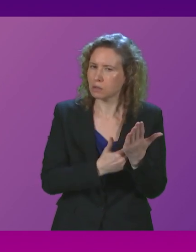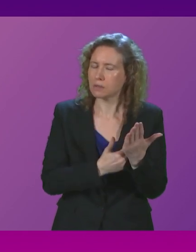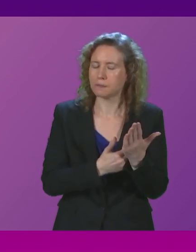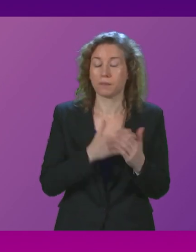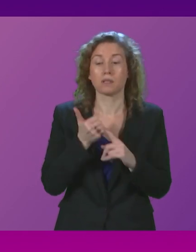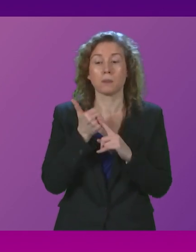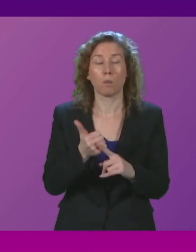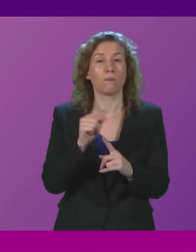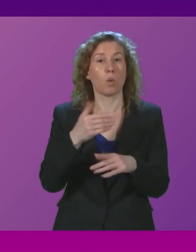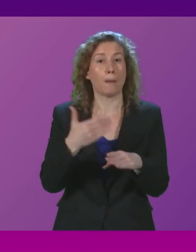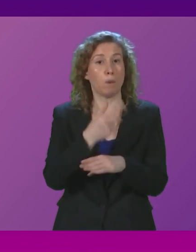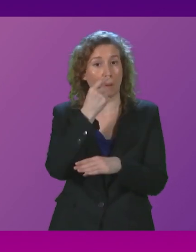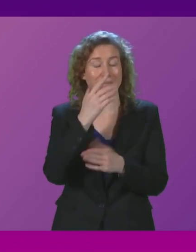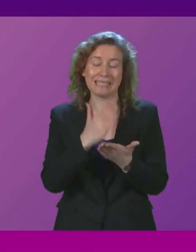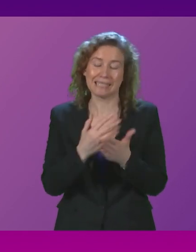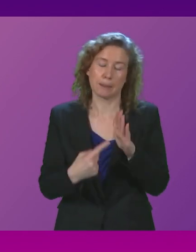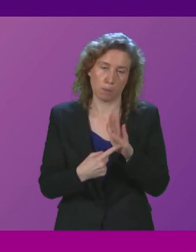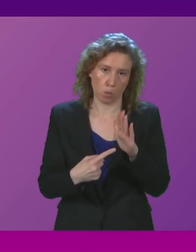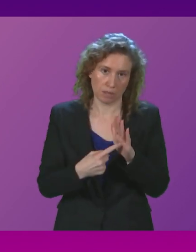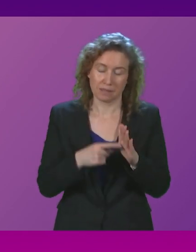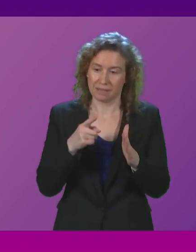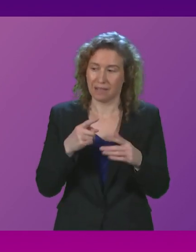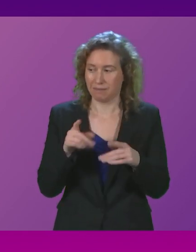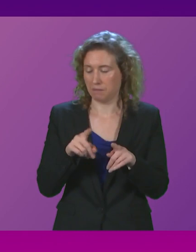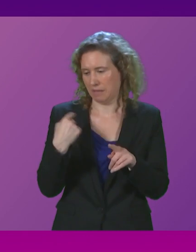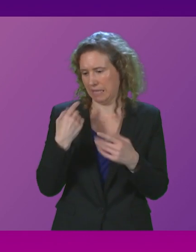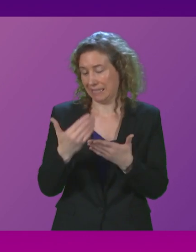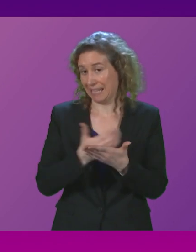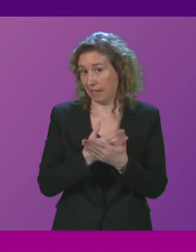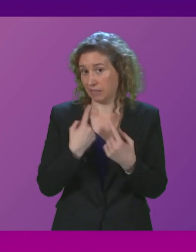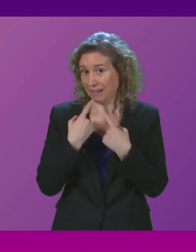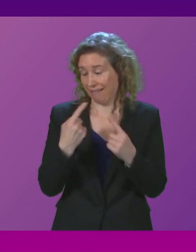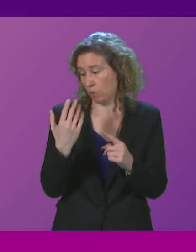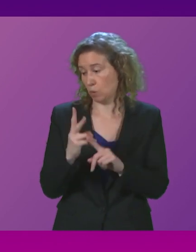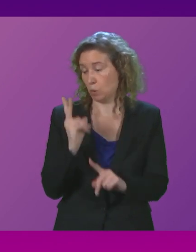Support for employability is important.